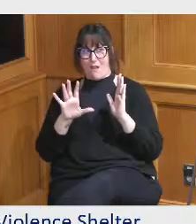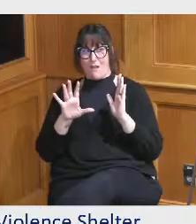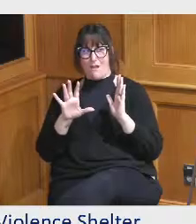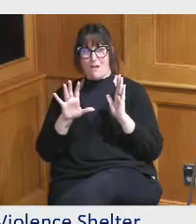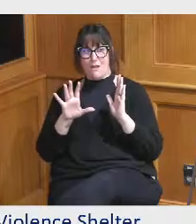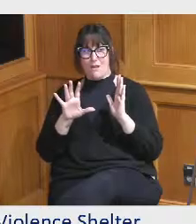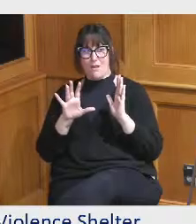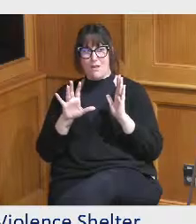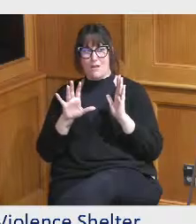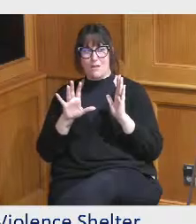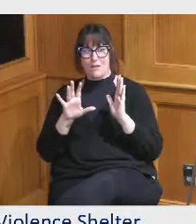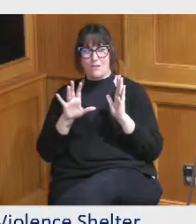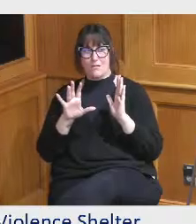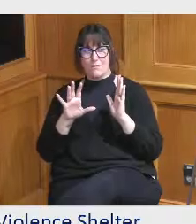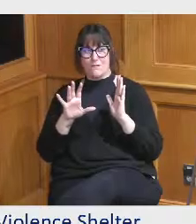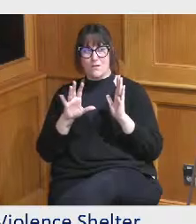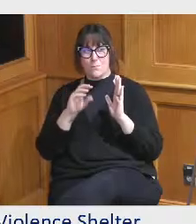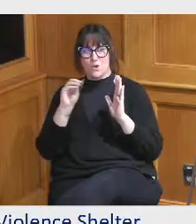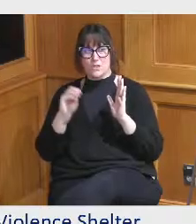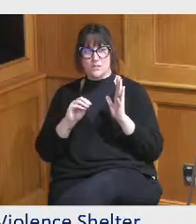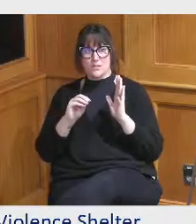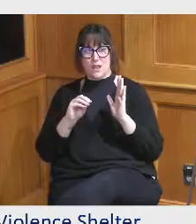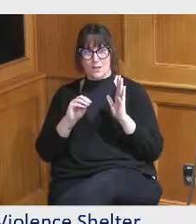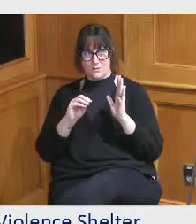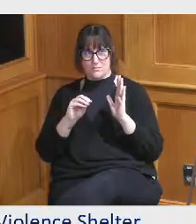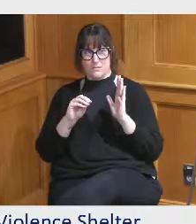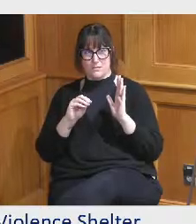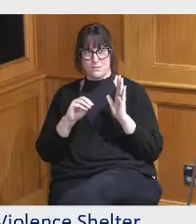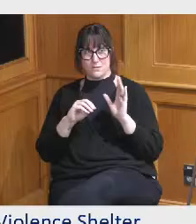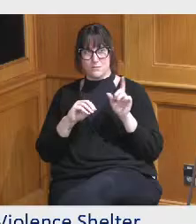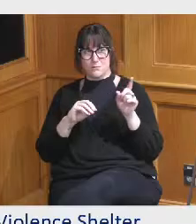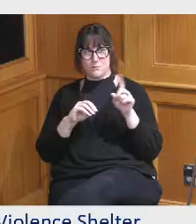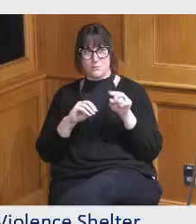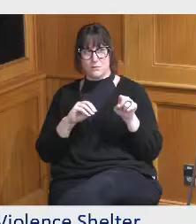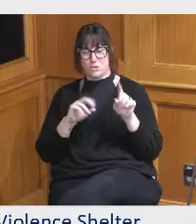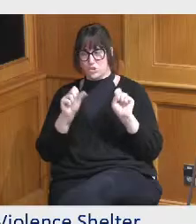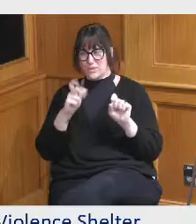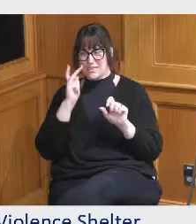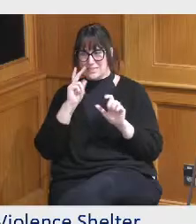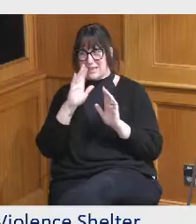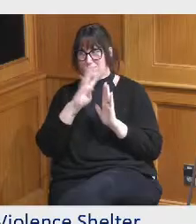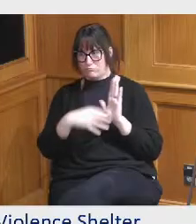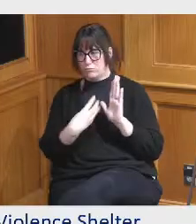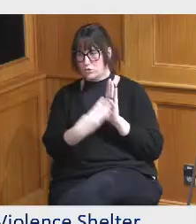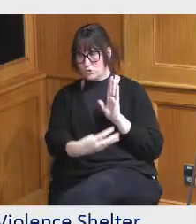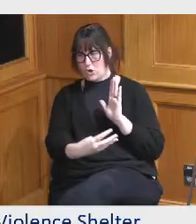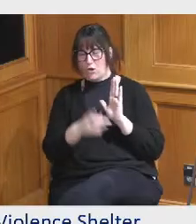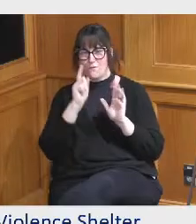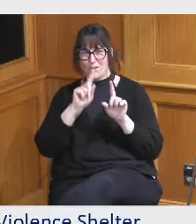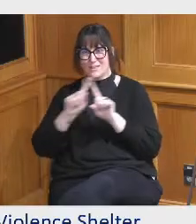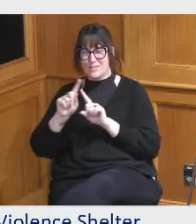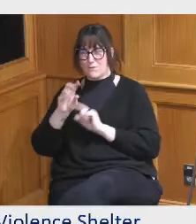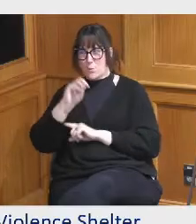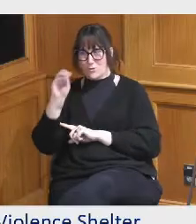Shelter 14% towards Refugee resettlement 36 towards shelter diversion 27% towards